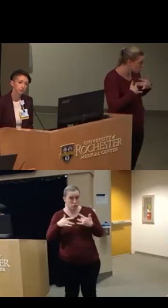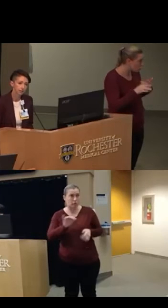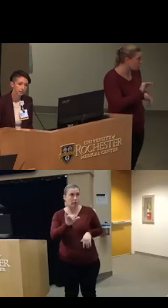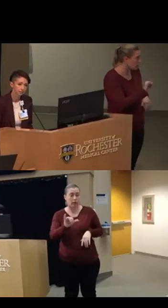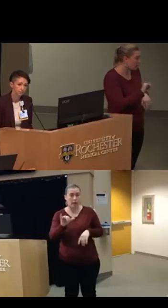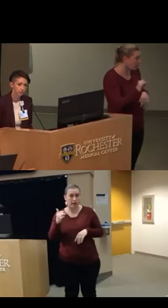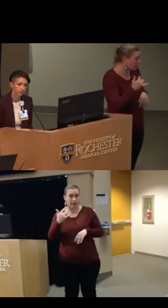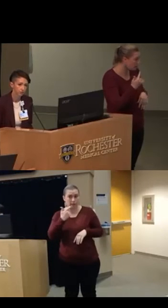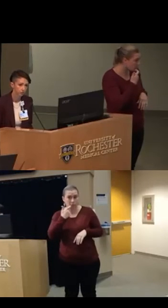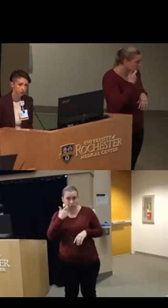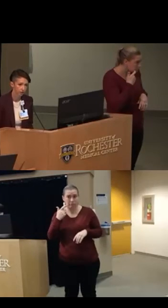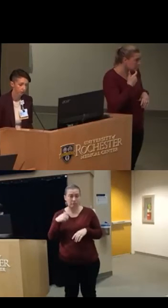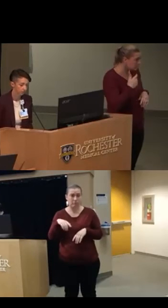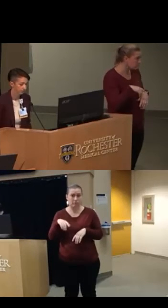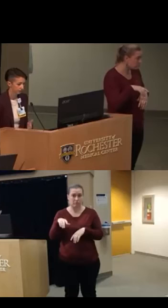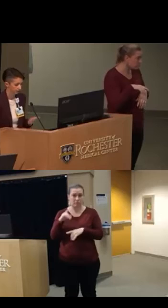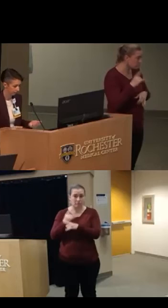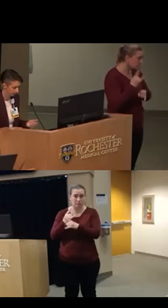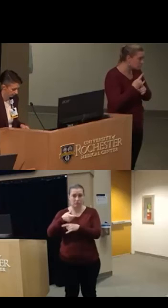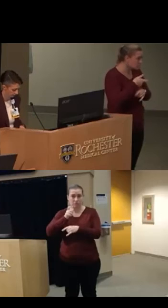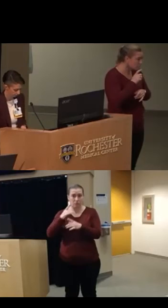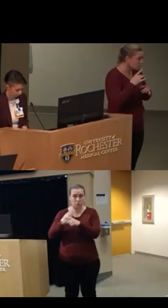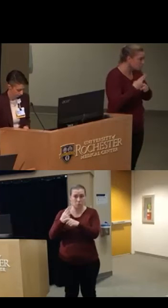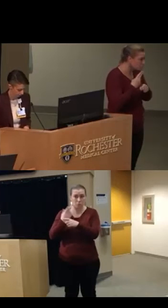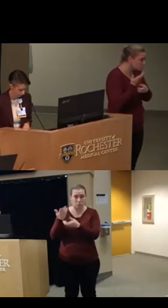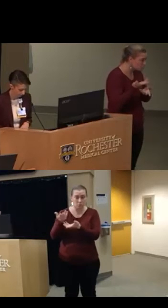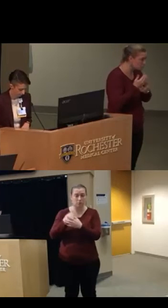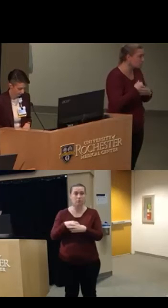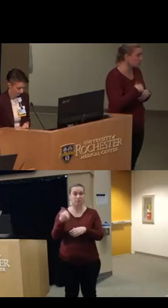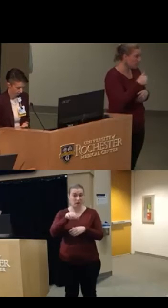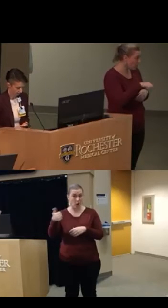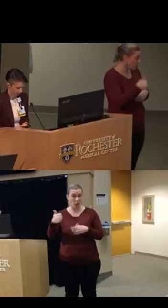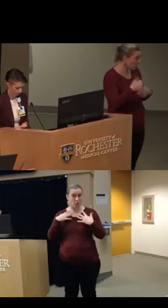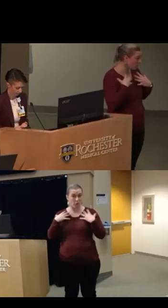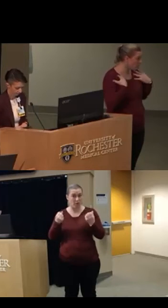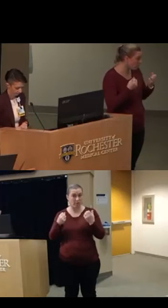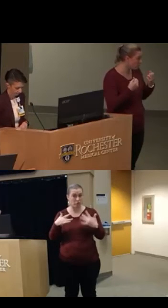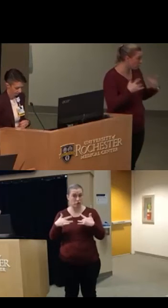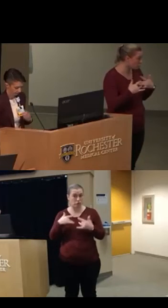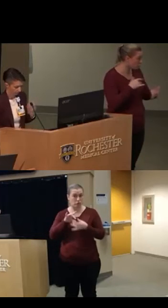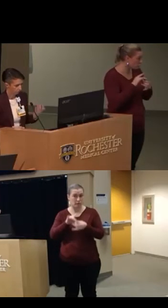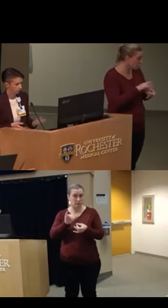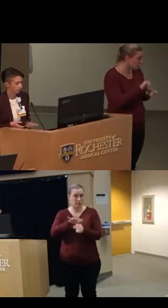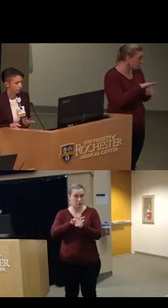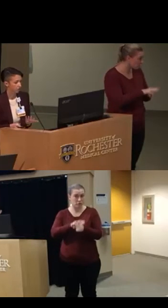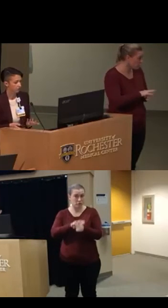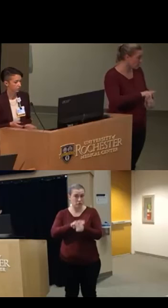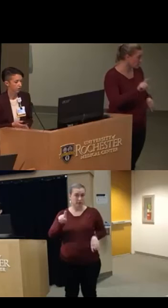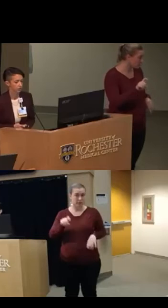related concerns um that are connected to the stress um we're going to work on some coping